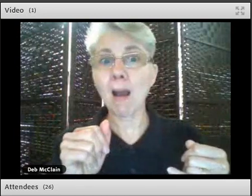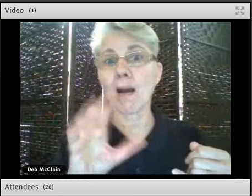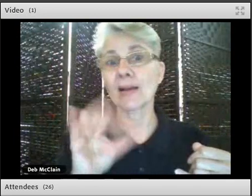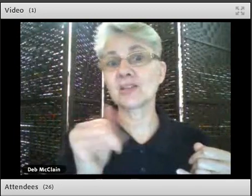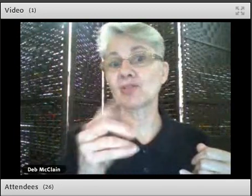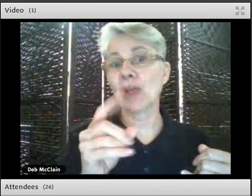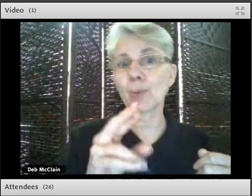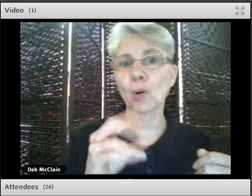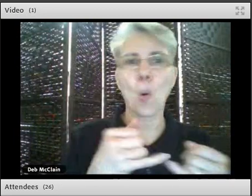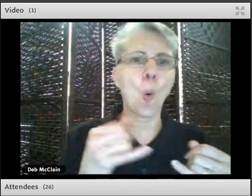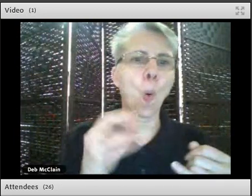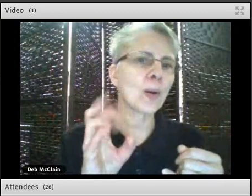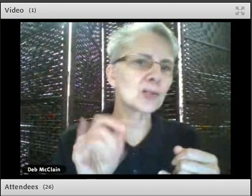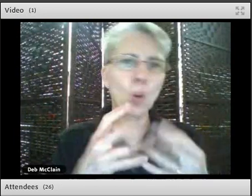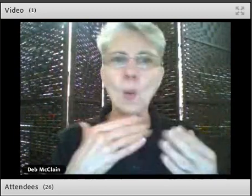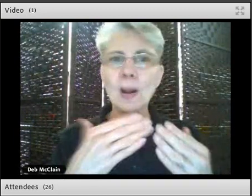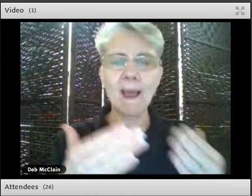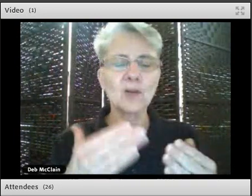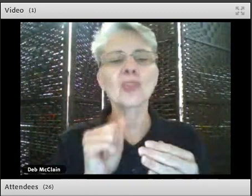as a performer.